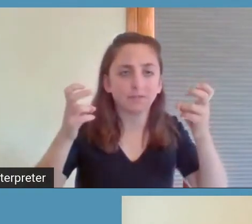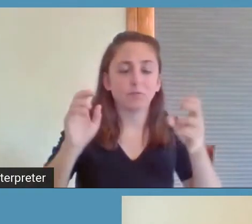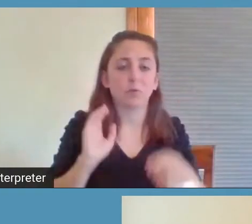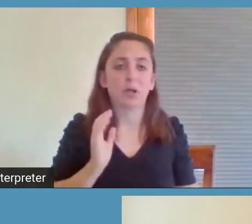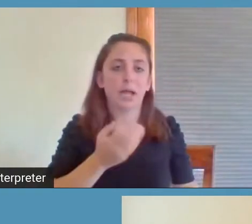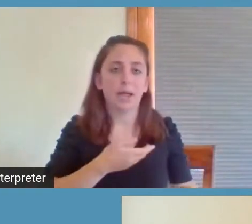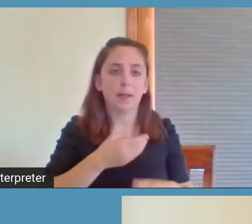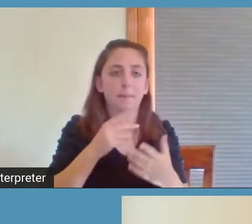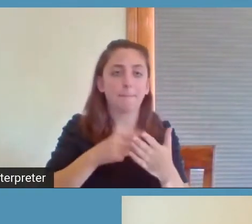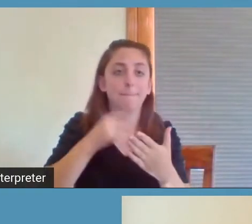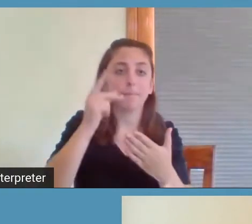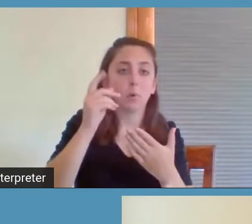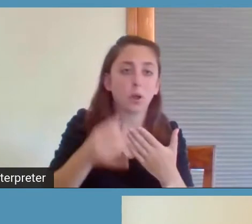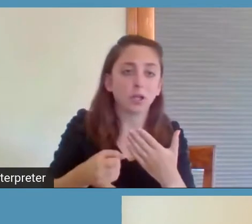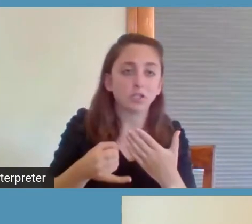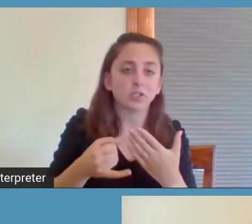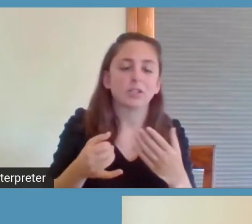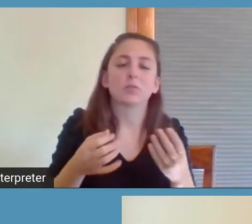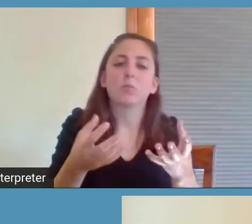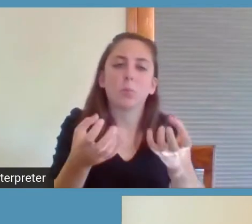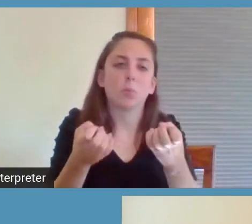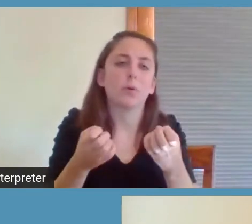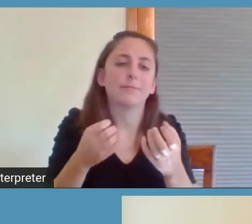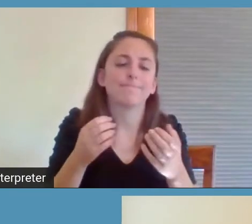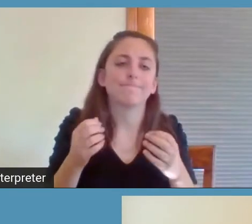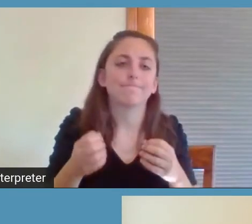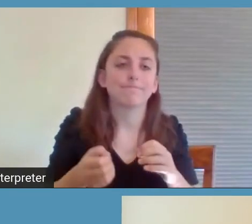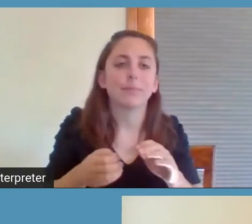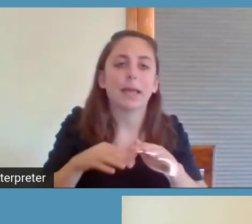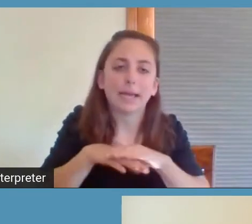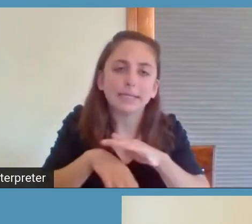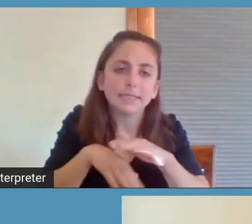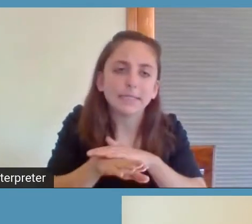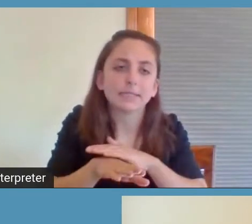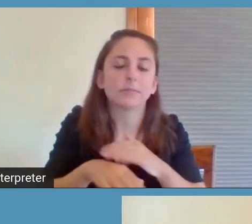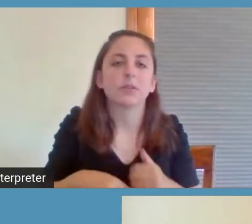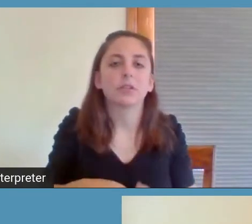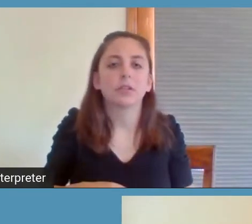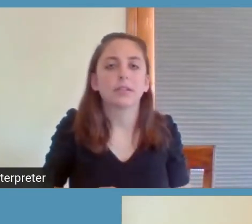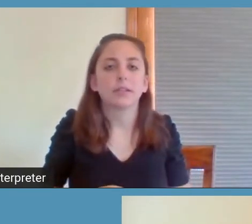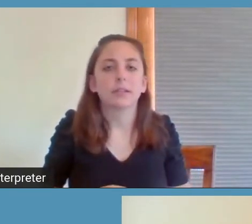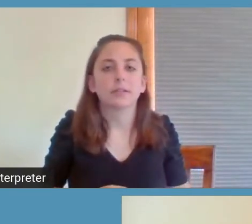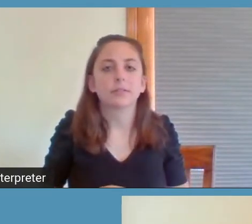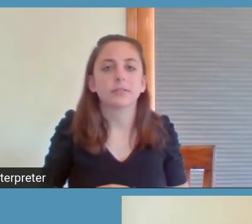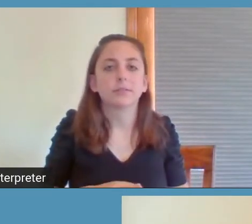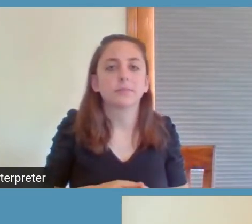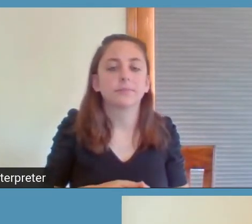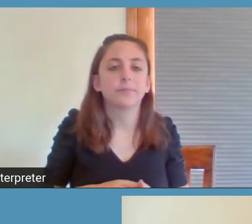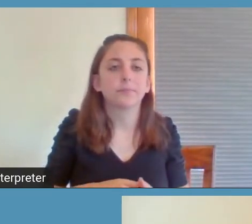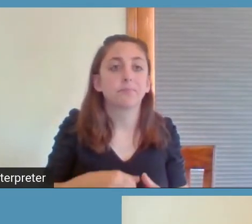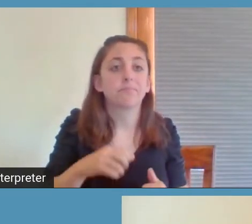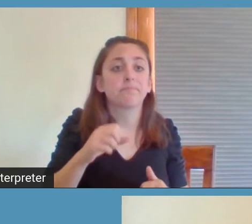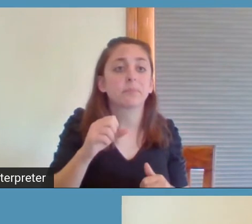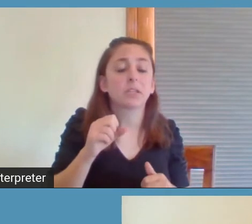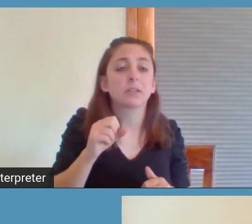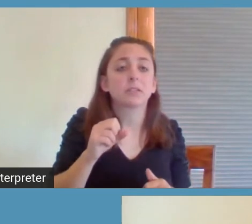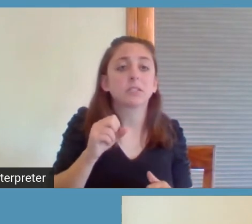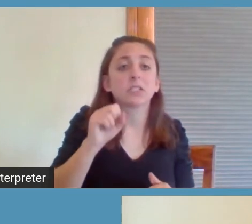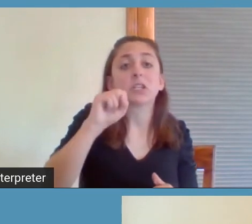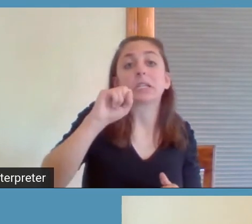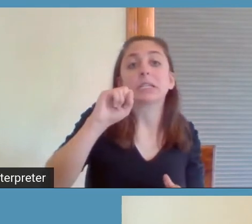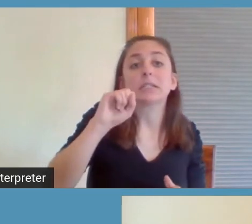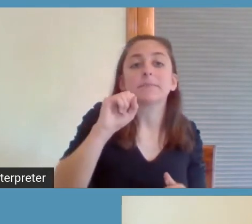started um with our with our modules um is there a sight impaired accessibility for for any of these